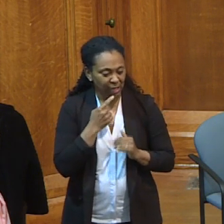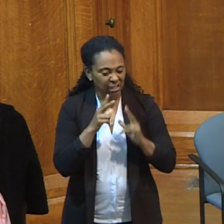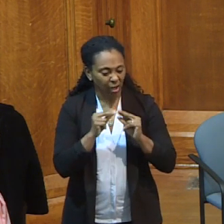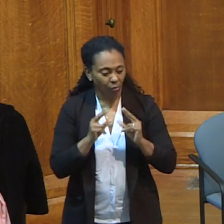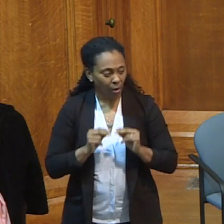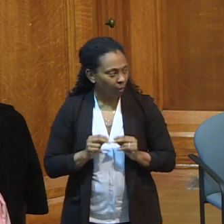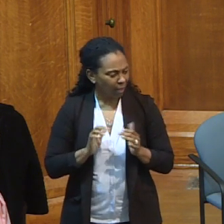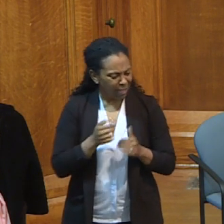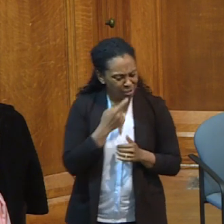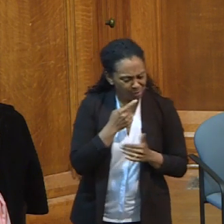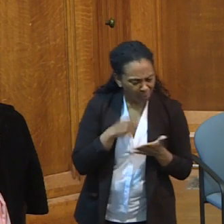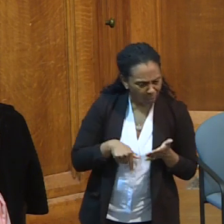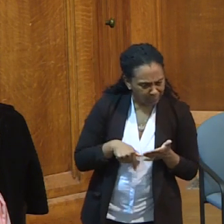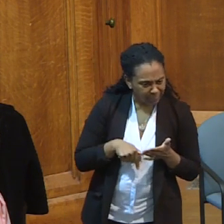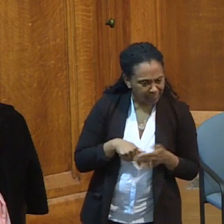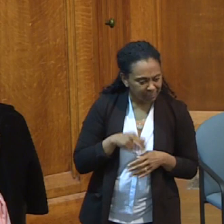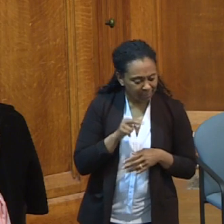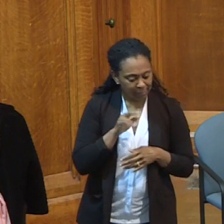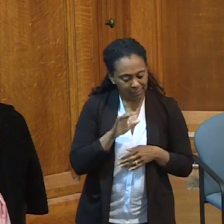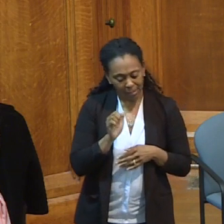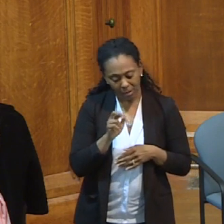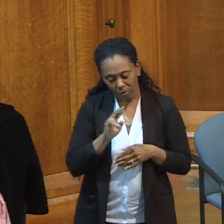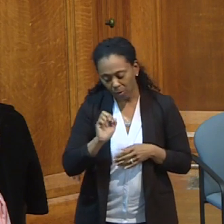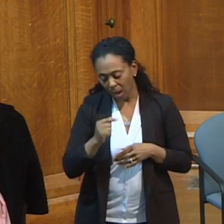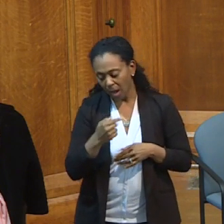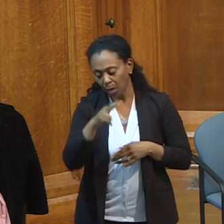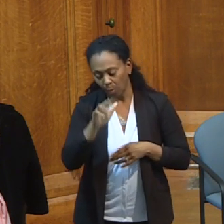How do you say what? - Nicaragua. [Woman] Oh, Nicaragua.